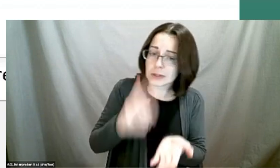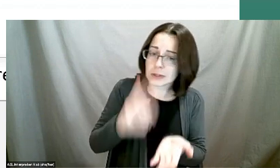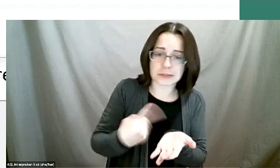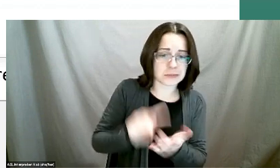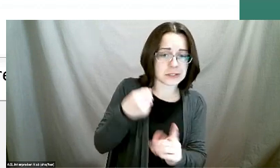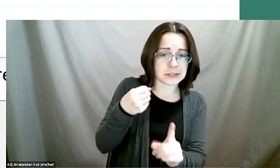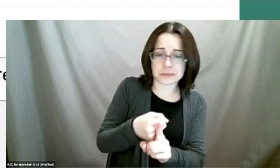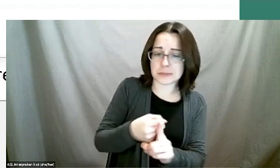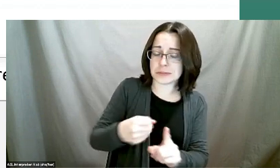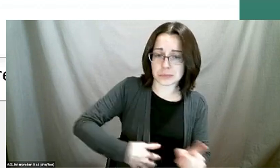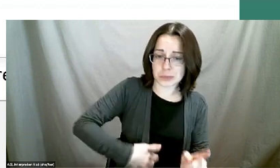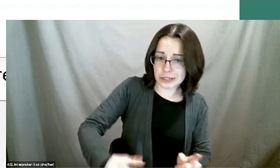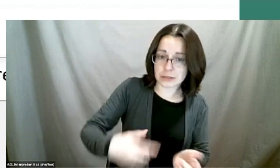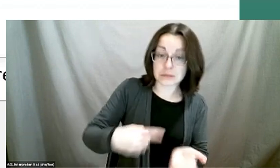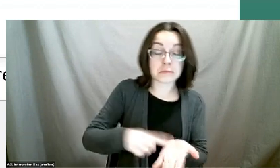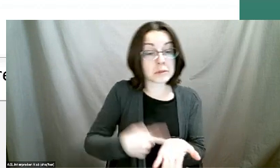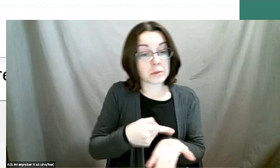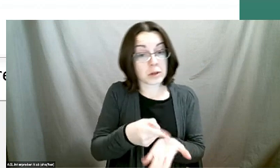and sometimes it's not planned or with support.